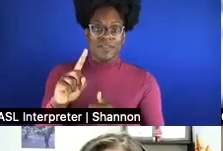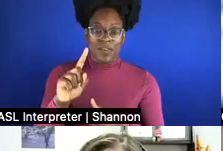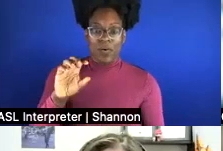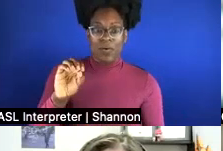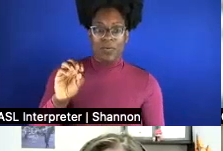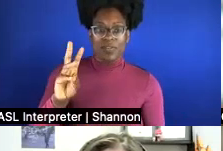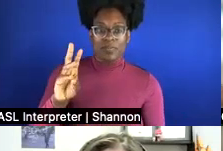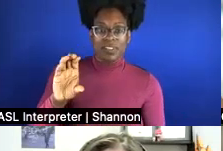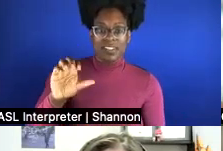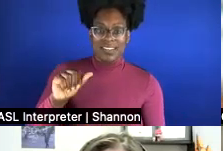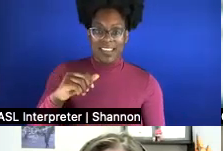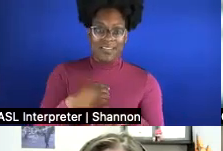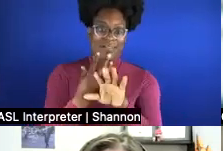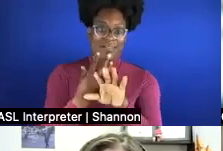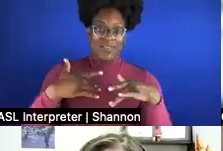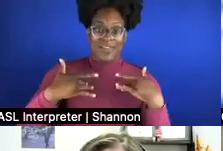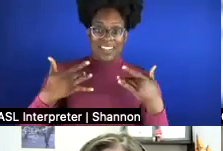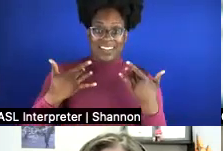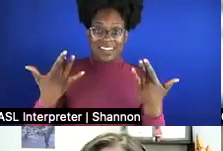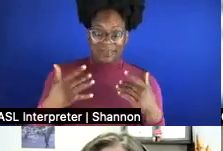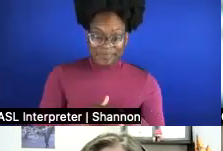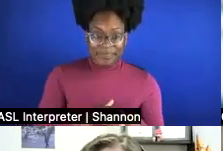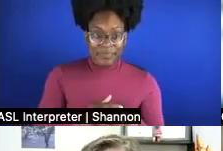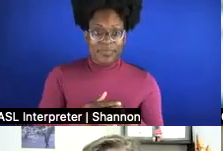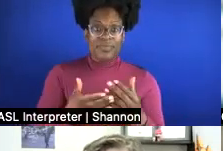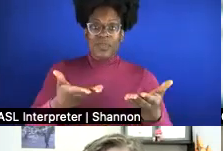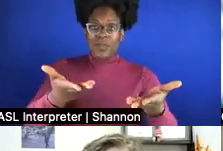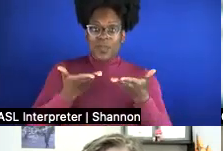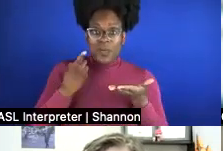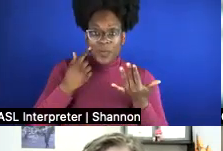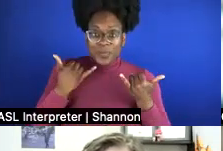Online Writing Centers Association webinar, "Perspectives on Asynchronous Tutoring." We're